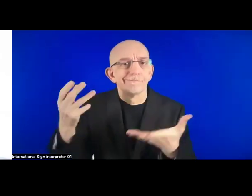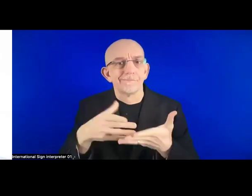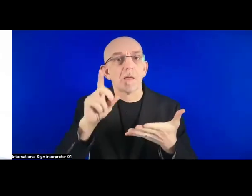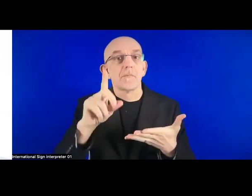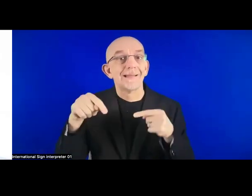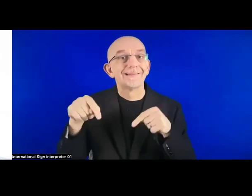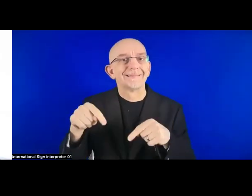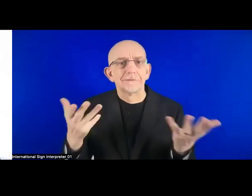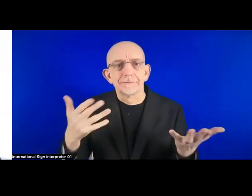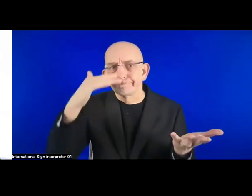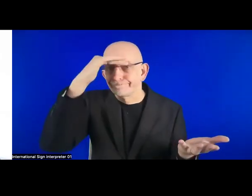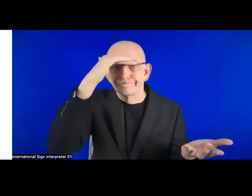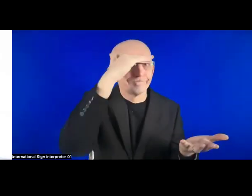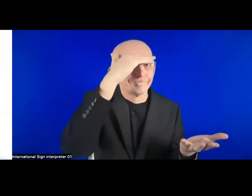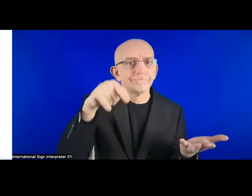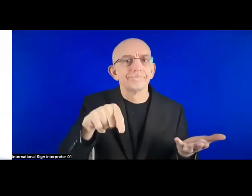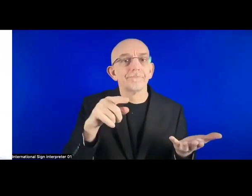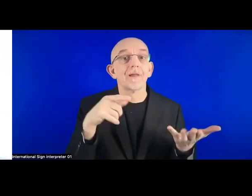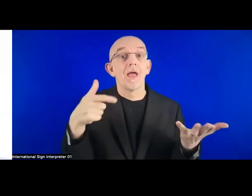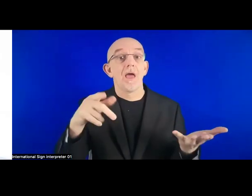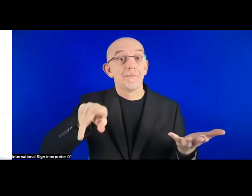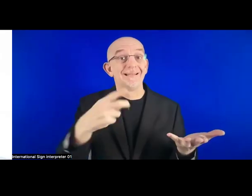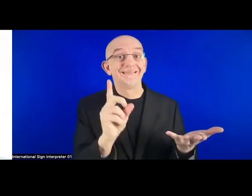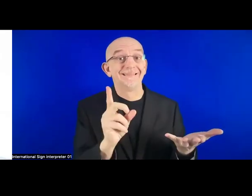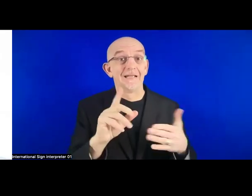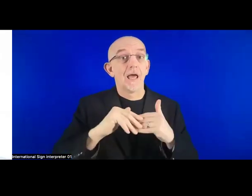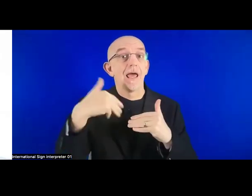prepared Marie Curie co funded project. Within this project, we have three employing